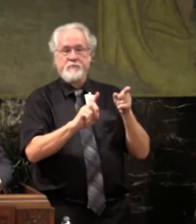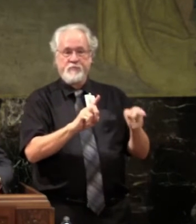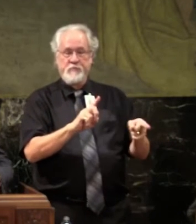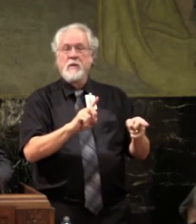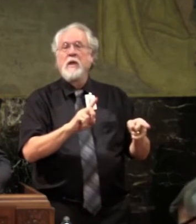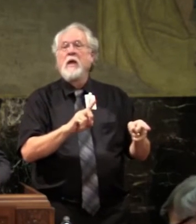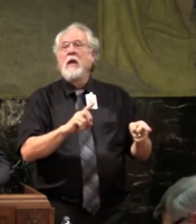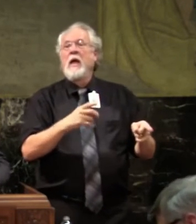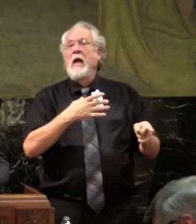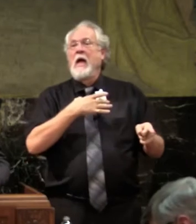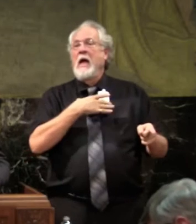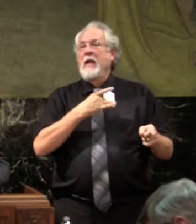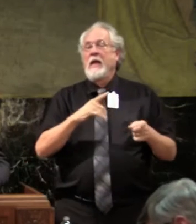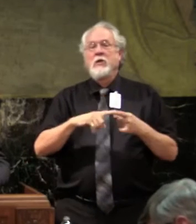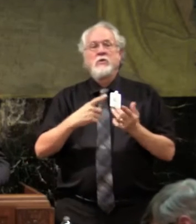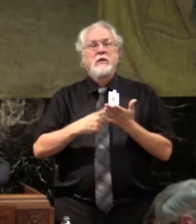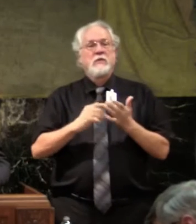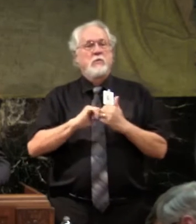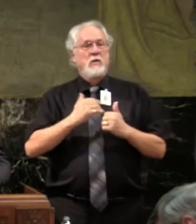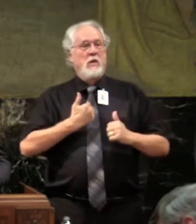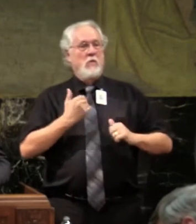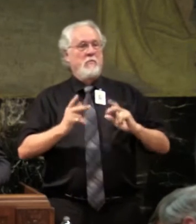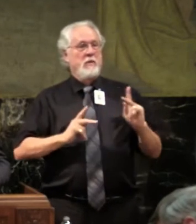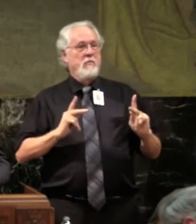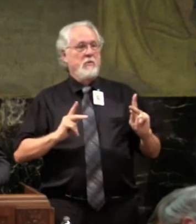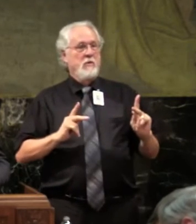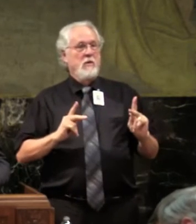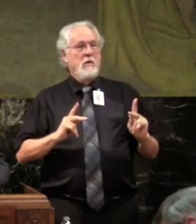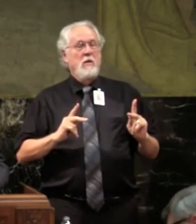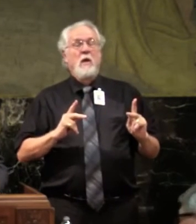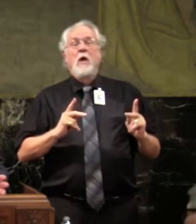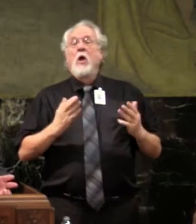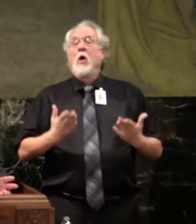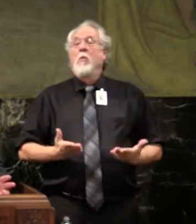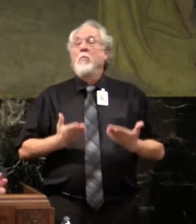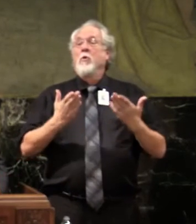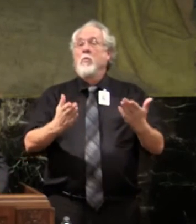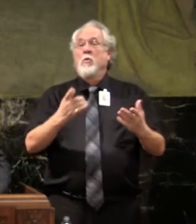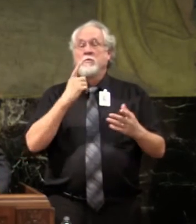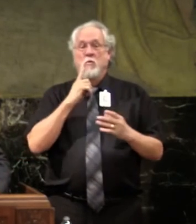opportunity to discuss with our citizens our proposed plan for the additional 1.2